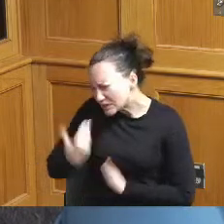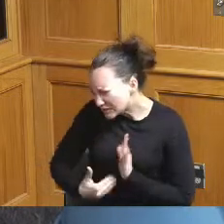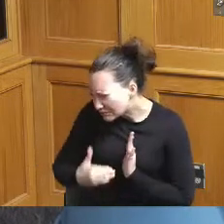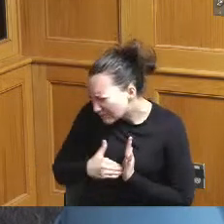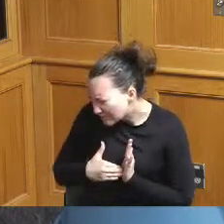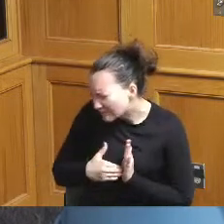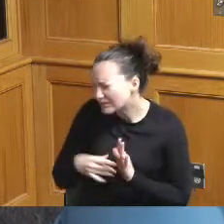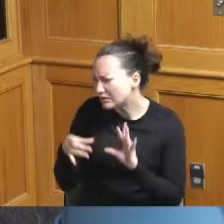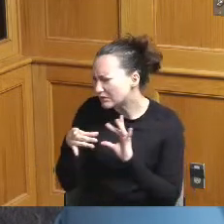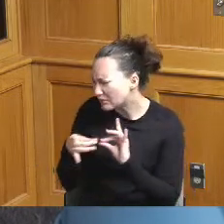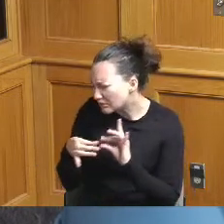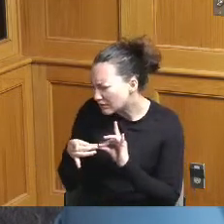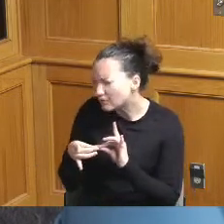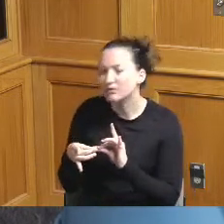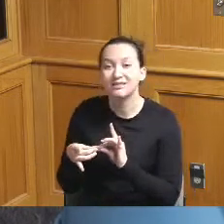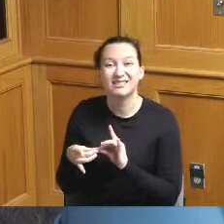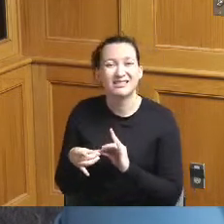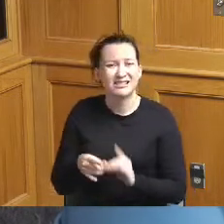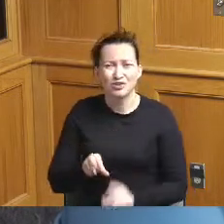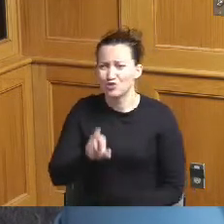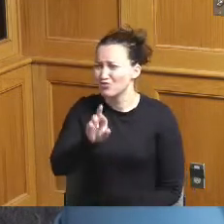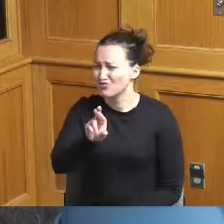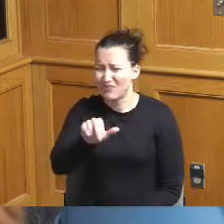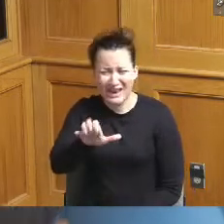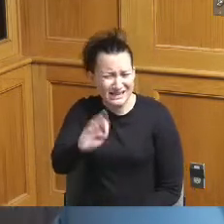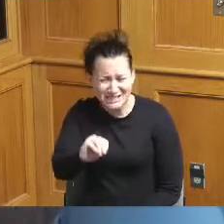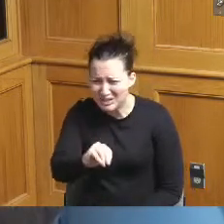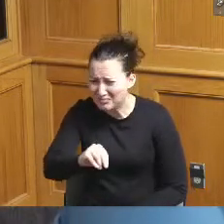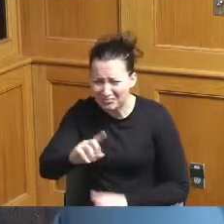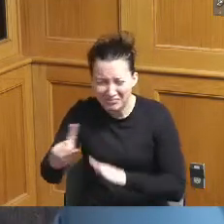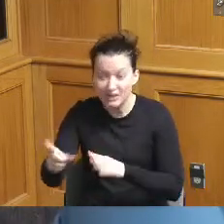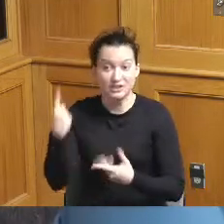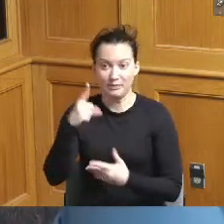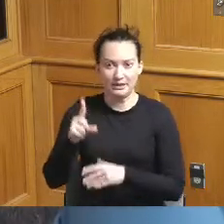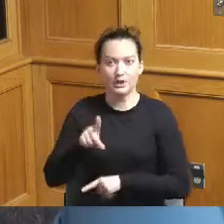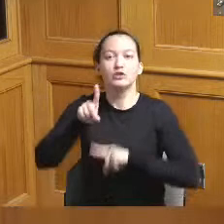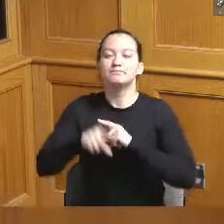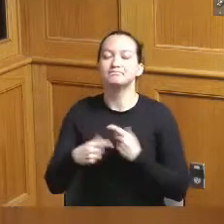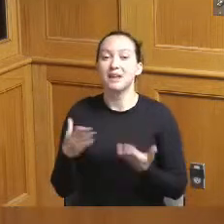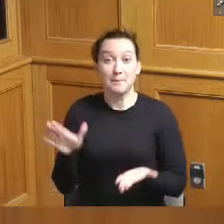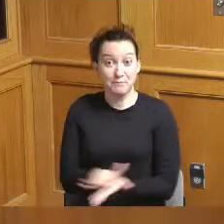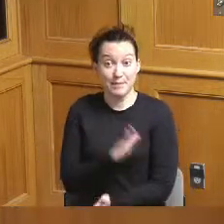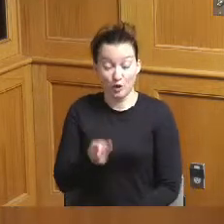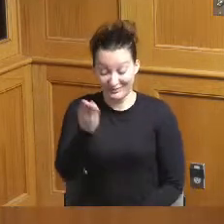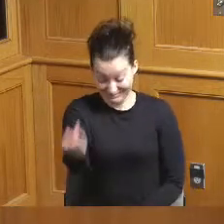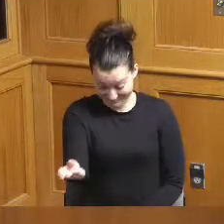time you're saying there's random random moments what's up well it's a it's a piece of paper that